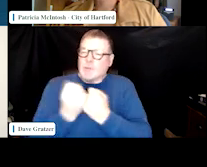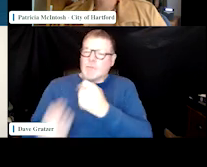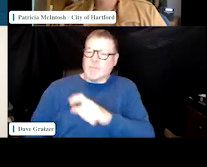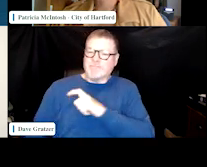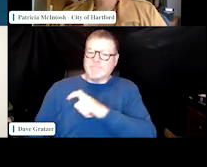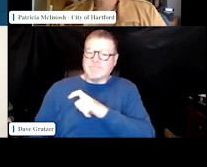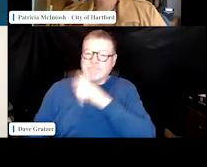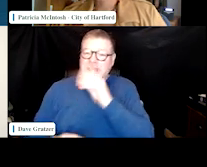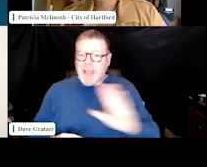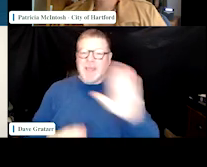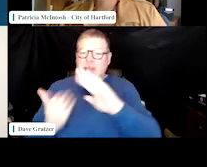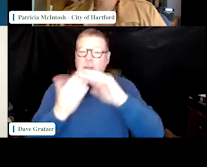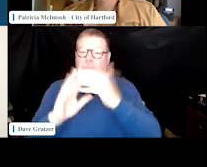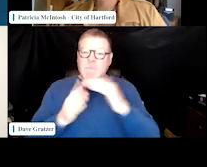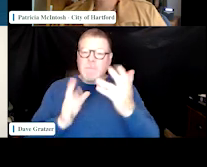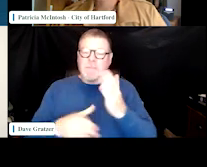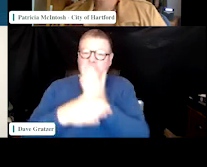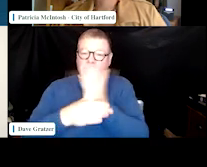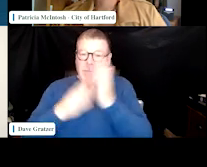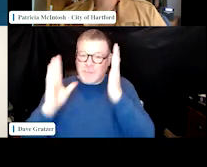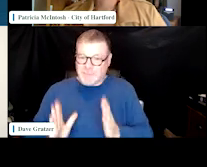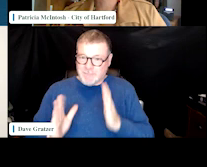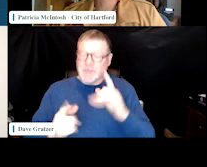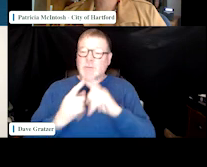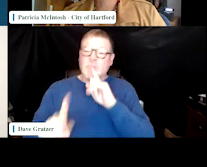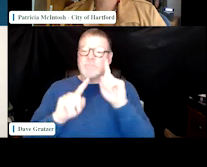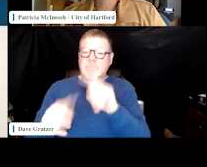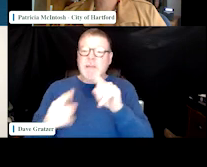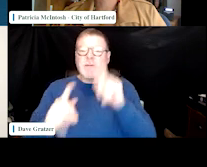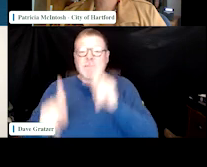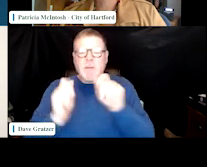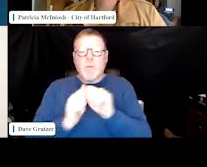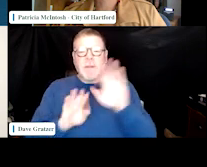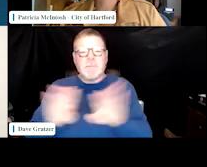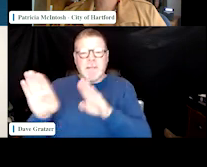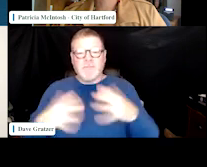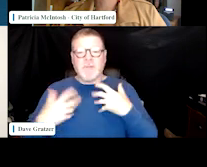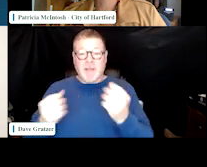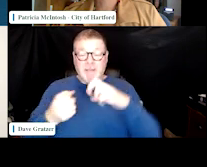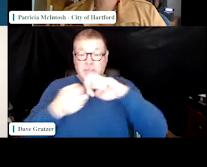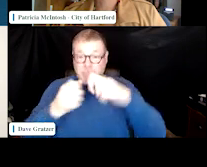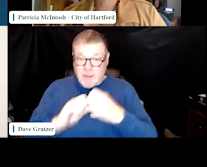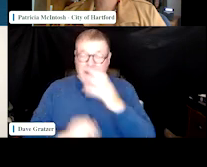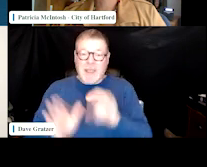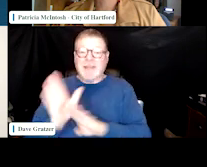and their community partners in their responses to people with behavioral health conditions and developmental disabilities,